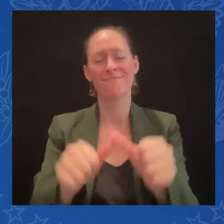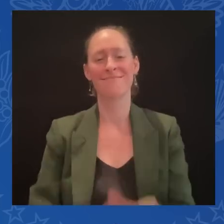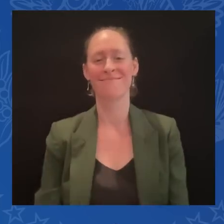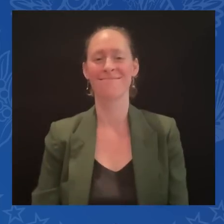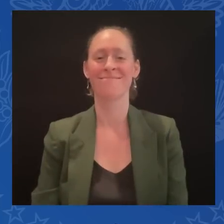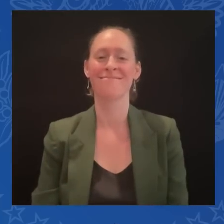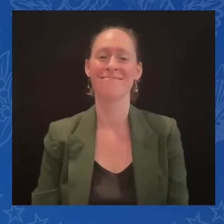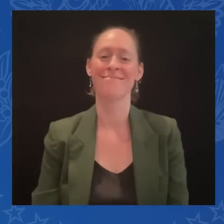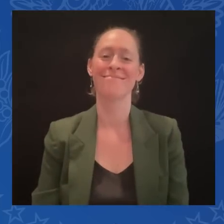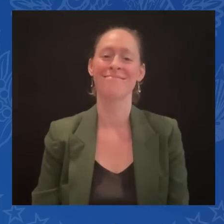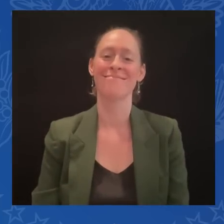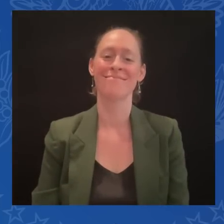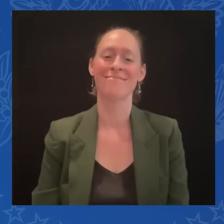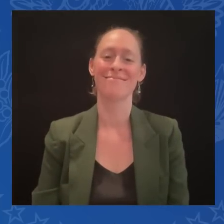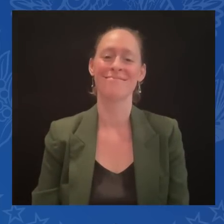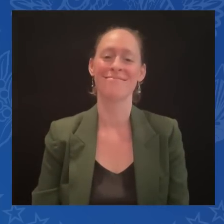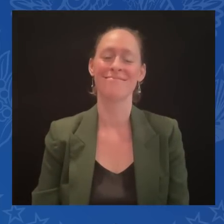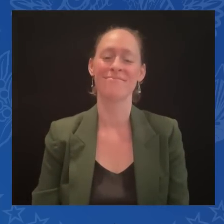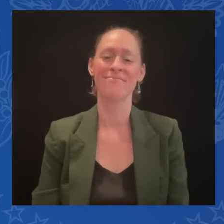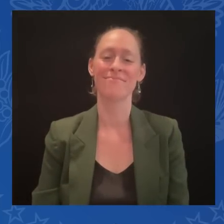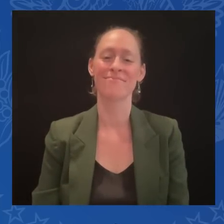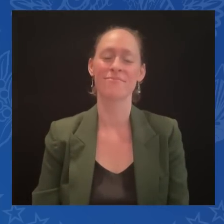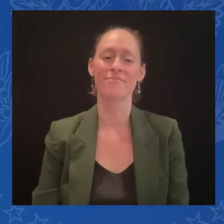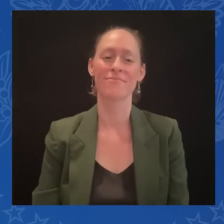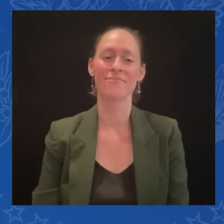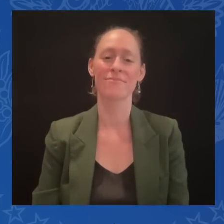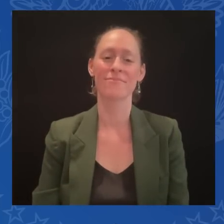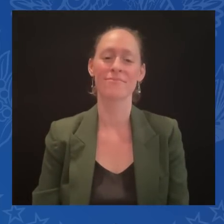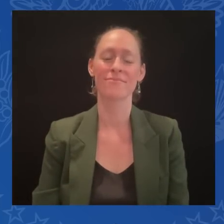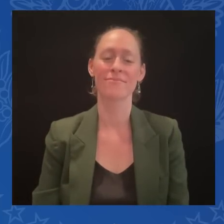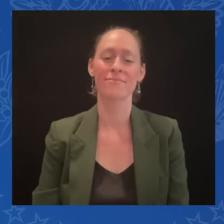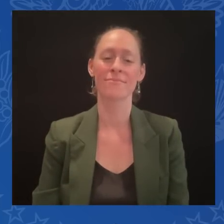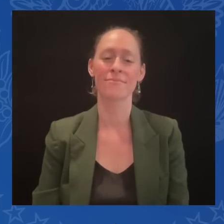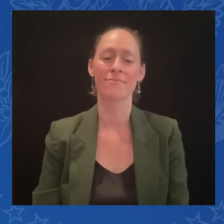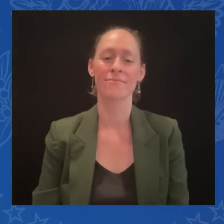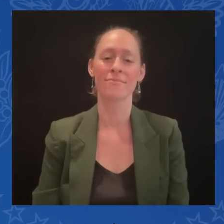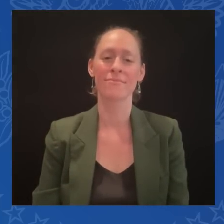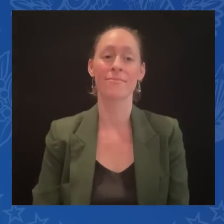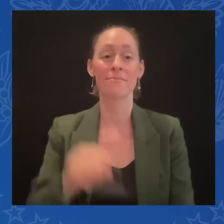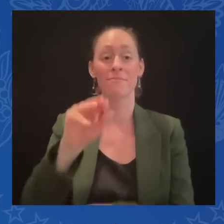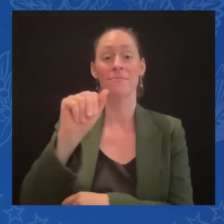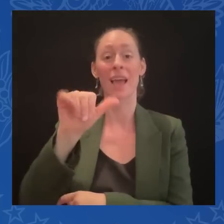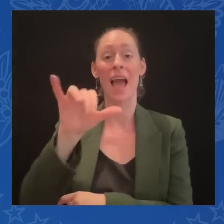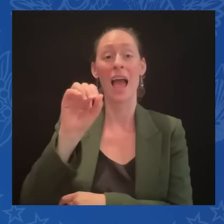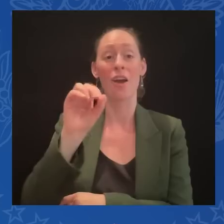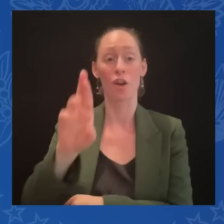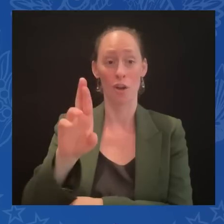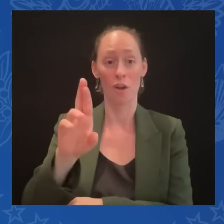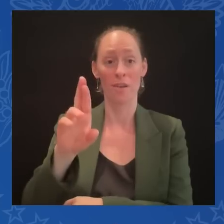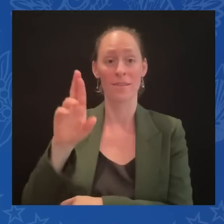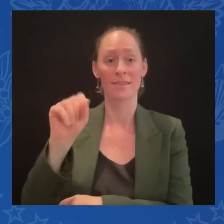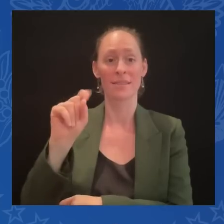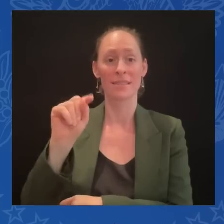former Mayor Steve Benjamin couldn't be here today -- and you all remember Steve as your mayor -- because he's traveling with his family.